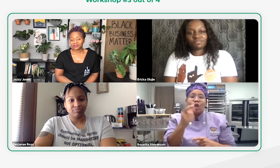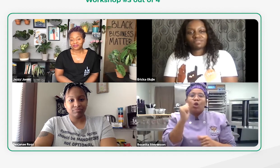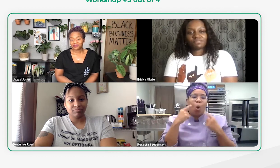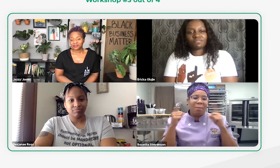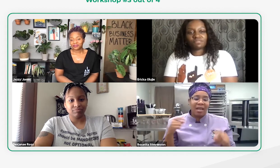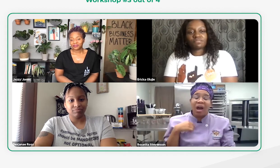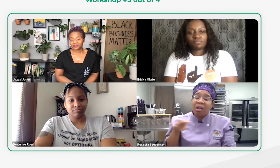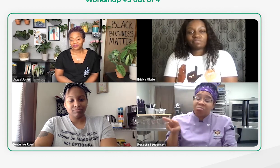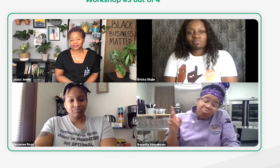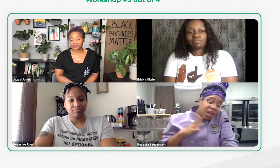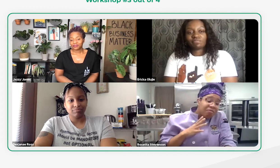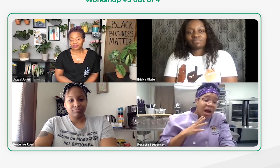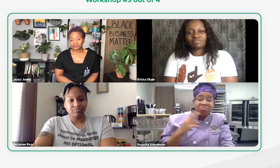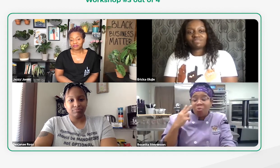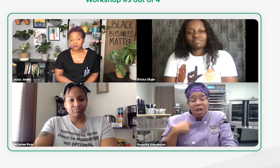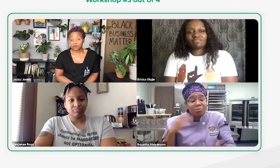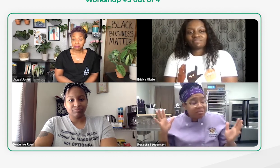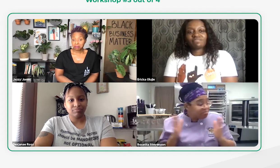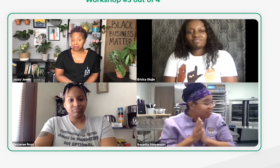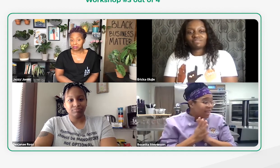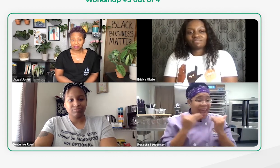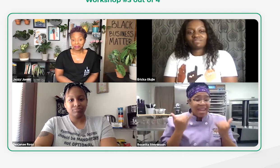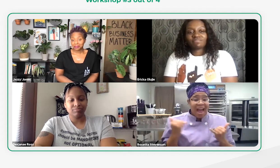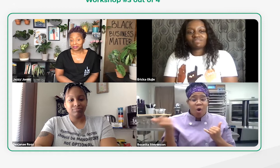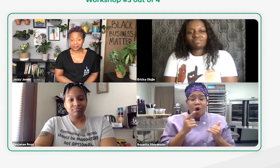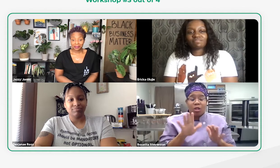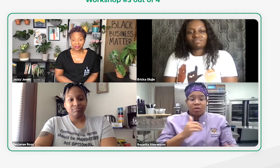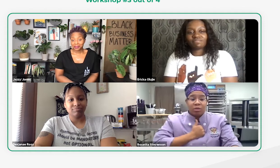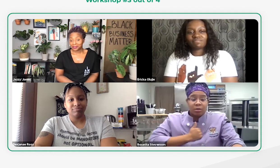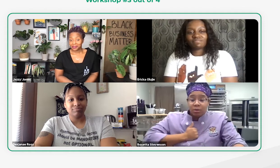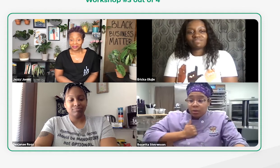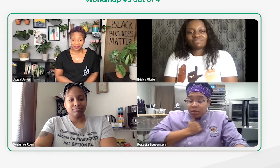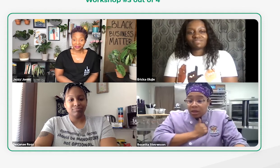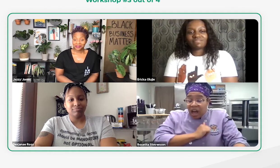they'll say you can't make it you won't be able to do it. My attitude is watch me.